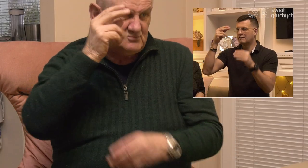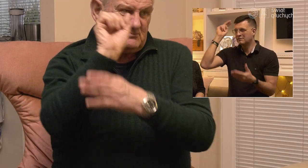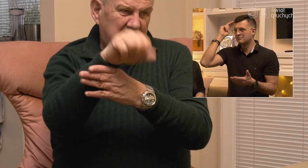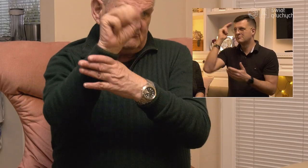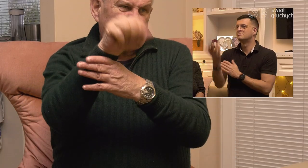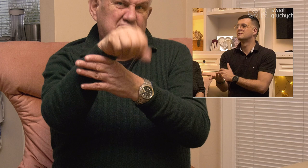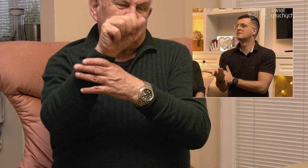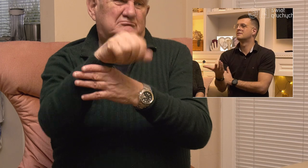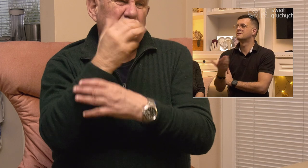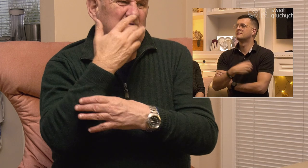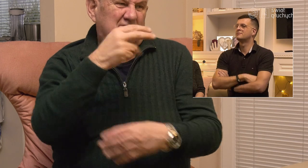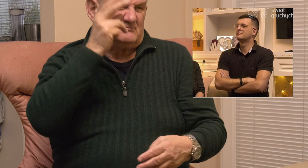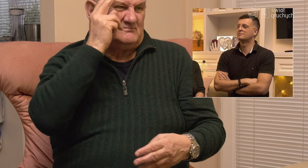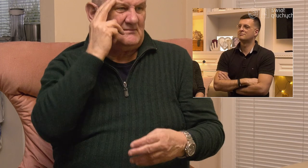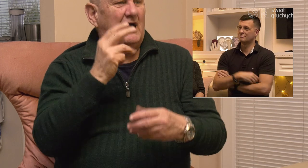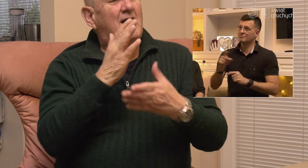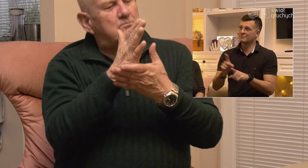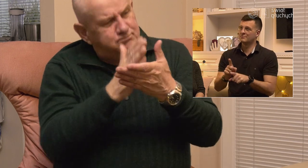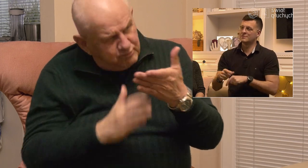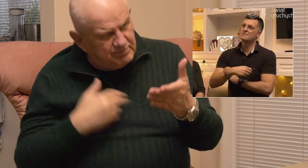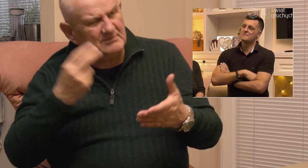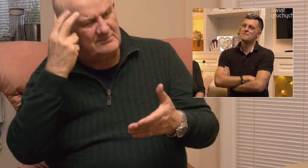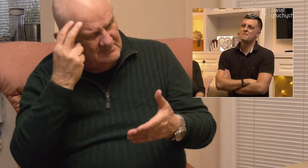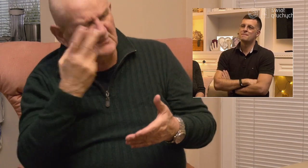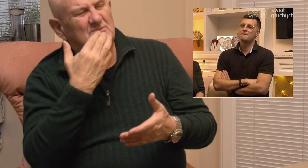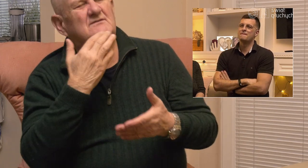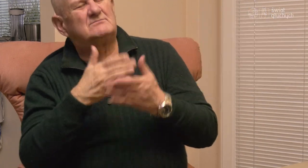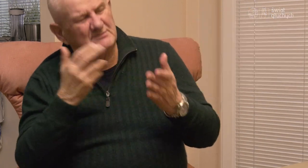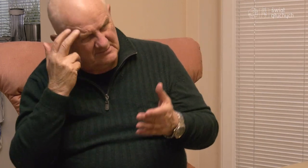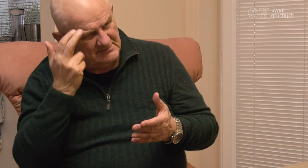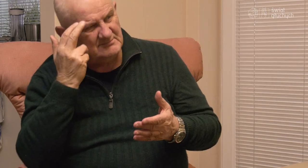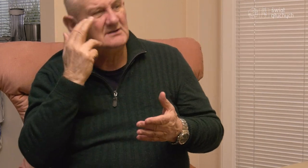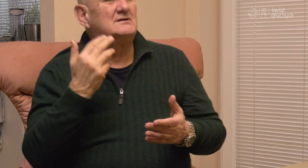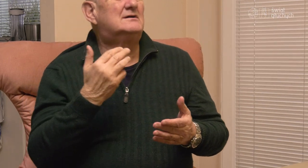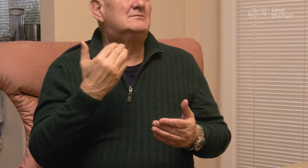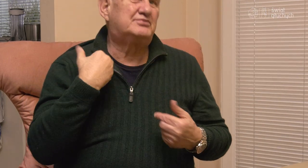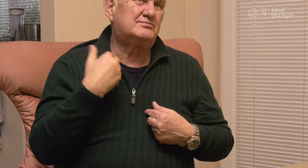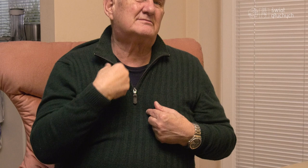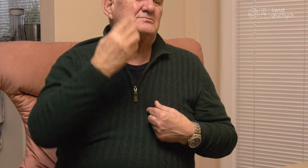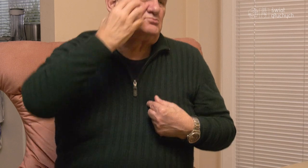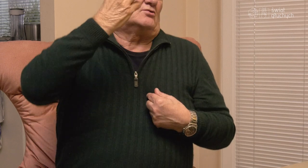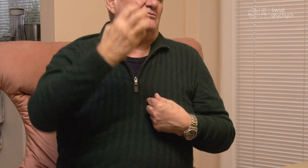[Tadeusz]: I didn't understand anything, I was nodding, and they were just talking. I mean, I understood part of it, you could say that I was quite smart